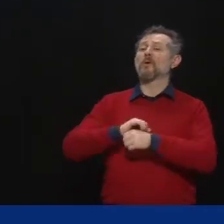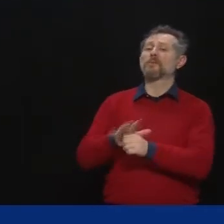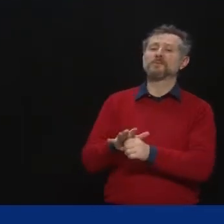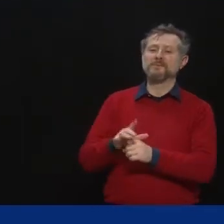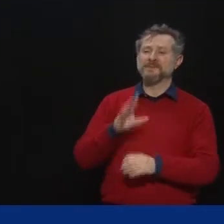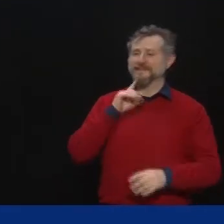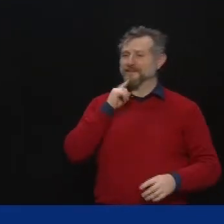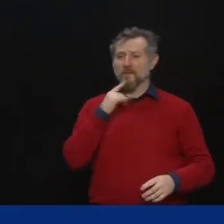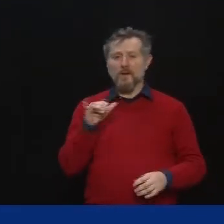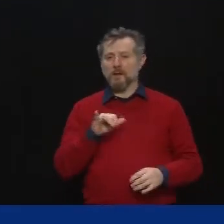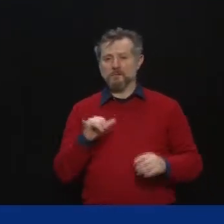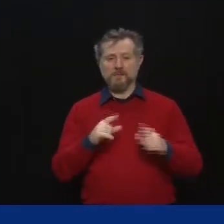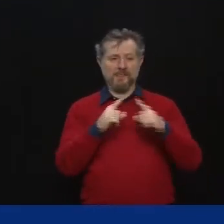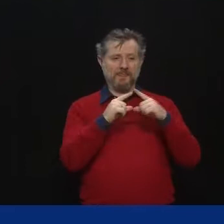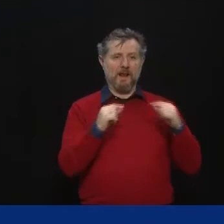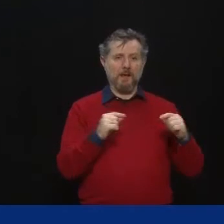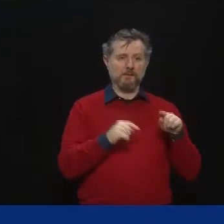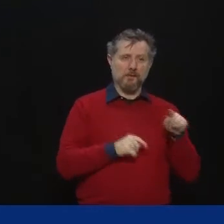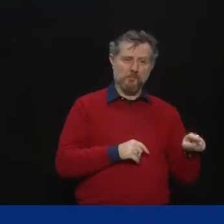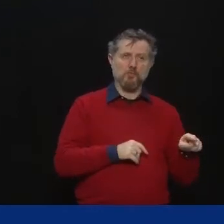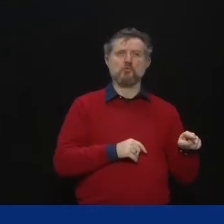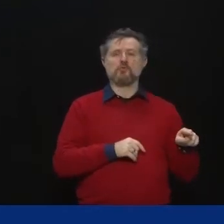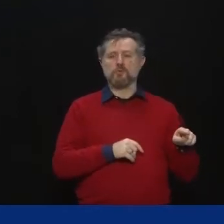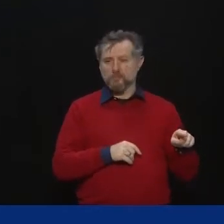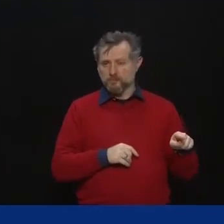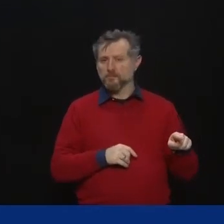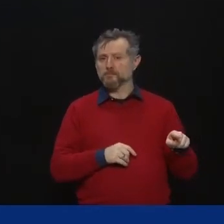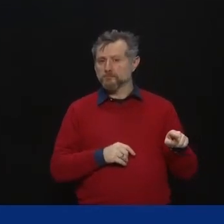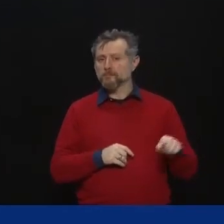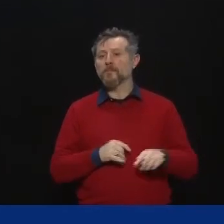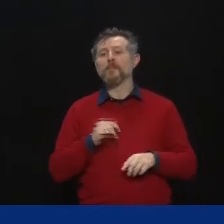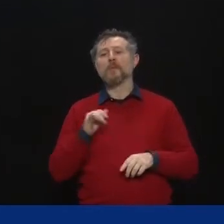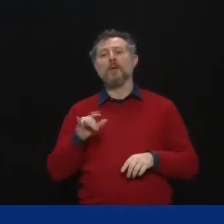NOT EVEN DECEMBER OF 2020, TO KEEP THINGS IN PERSPECTIVE.